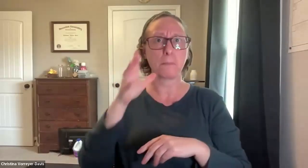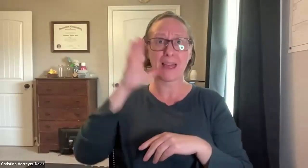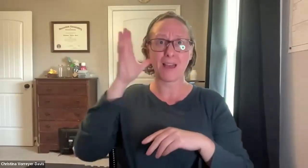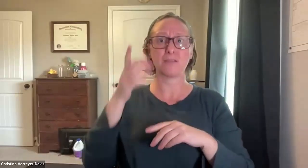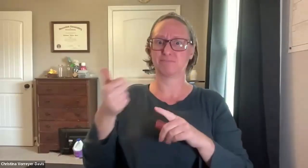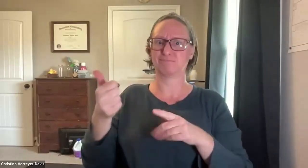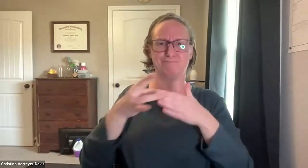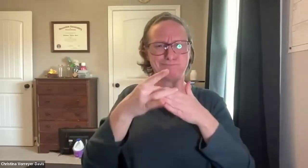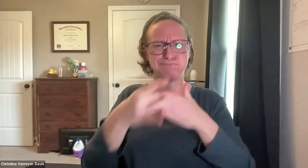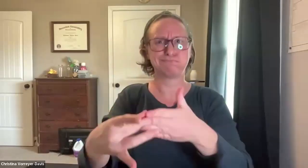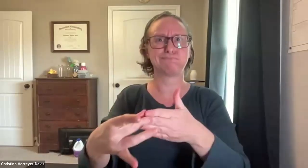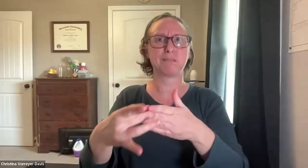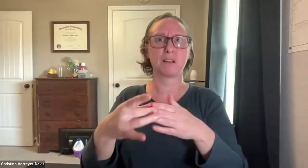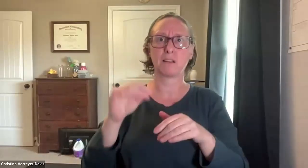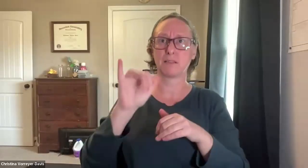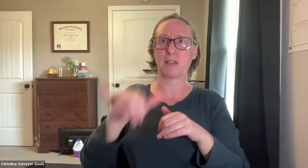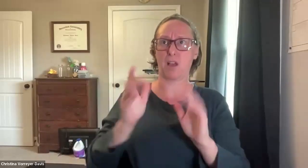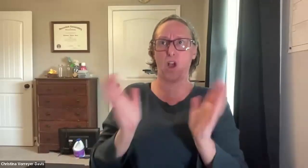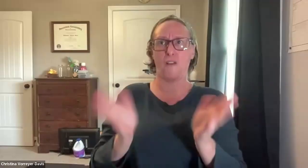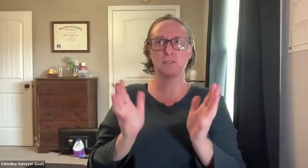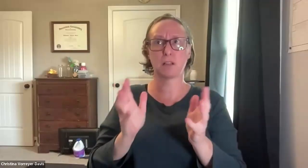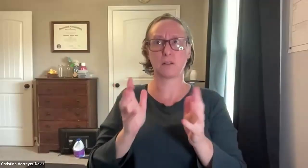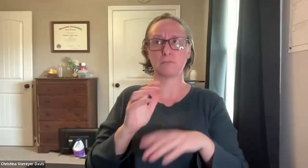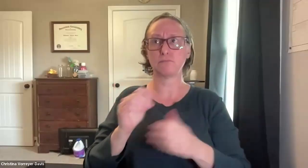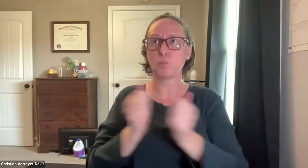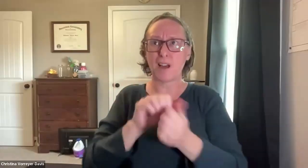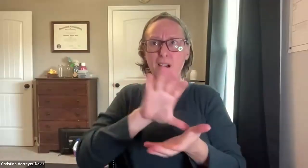the parent is not just having to sit there and listen. (interpreter clears throat)